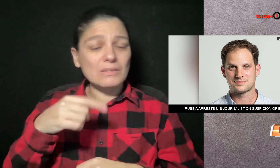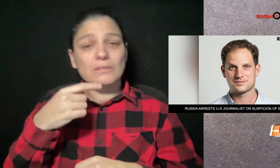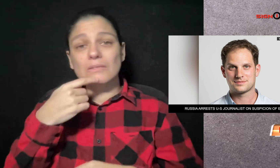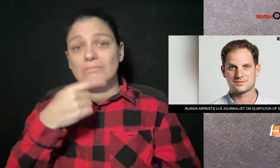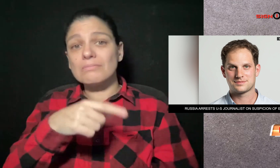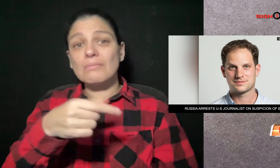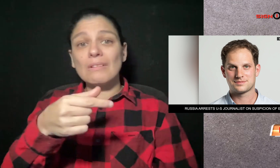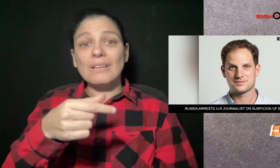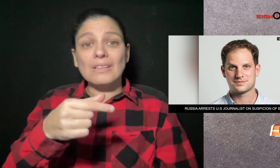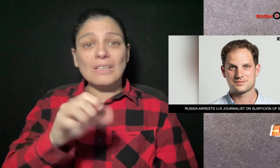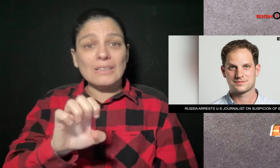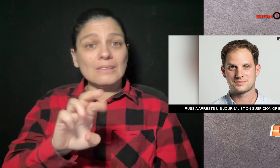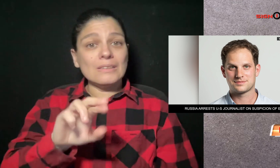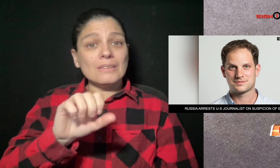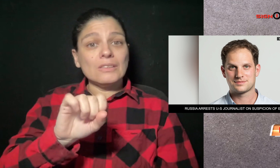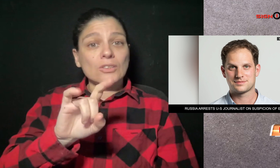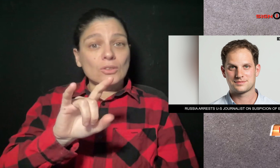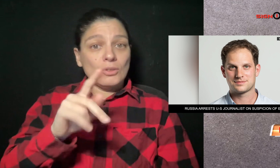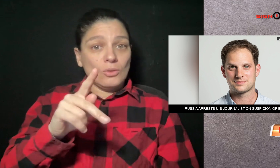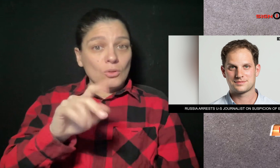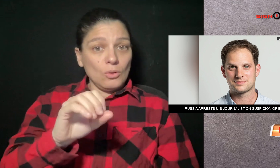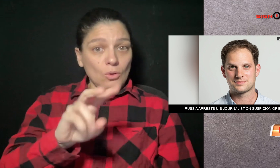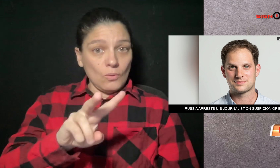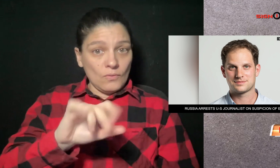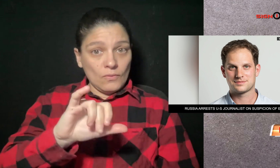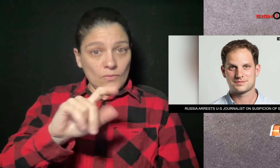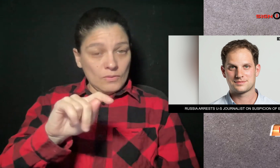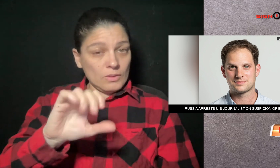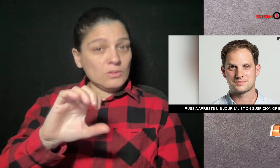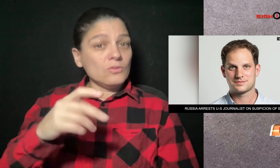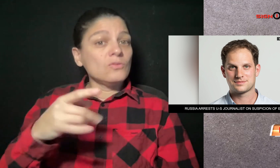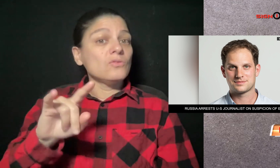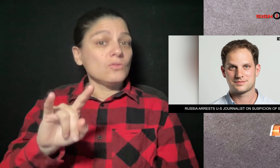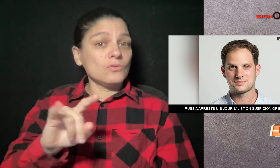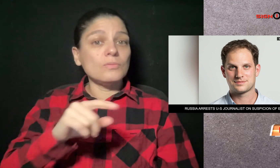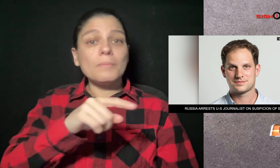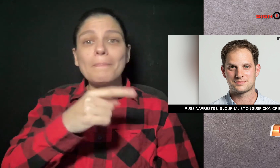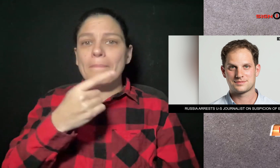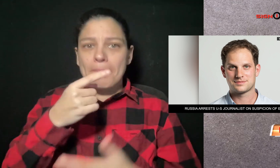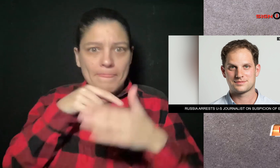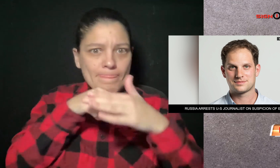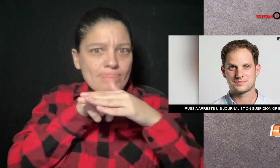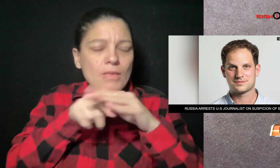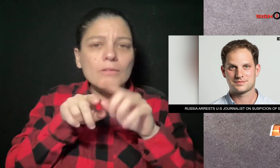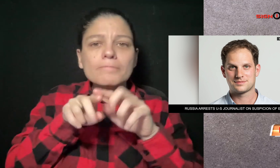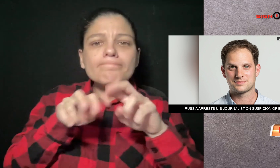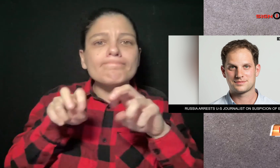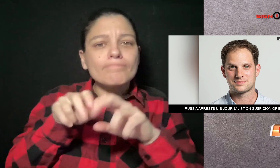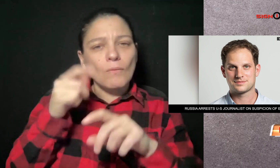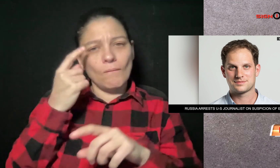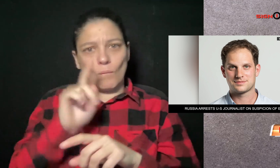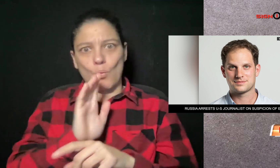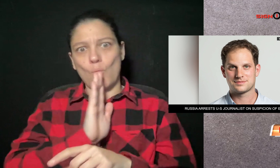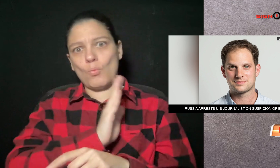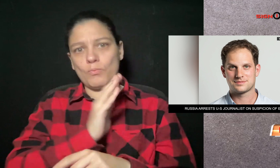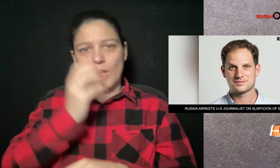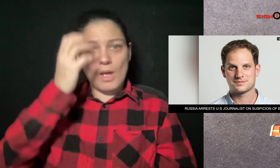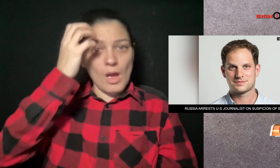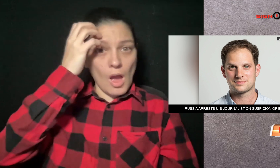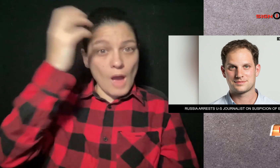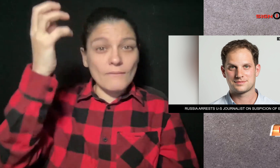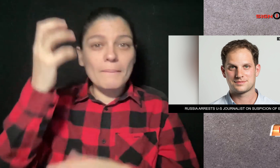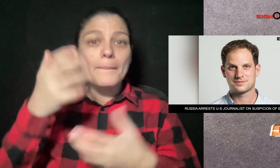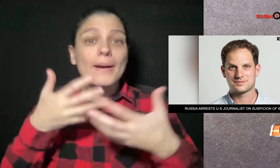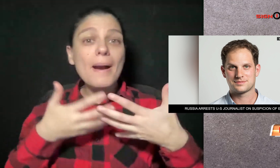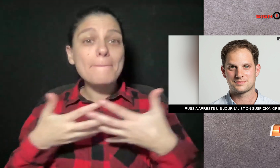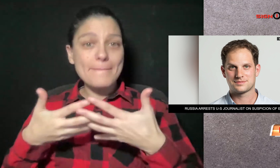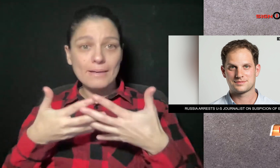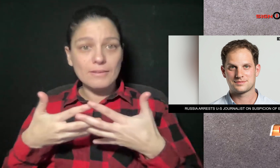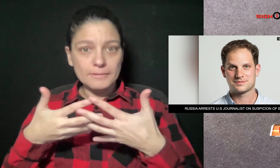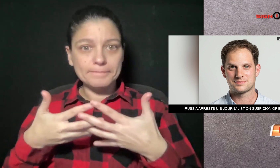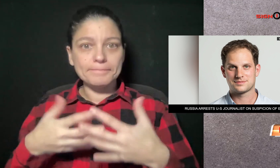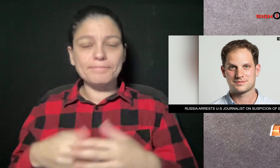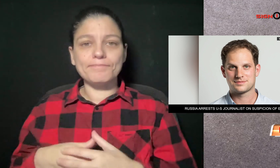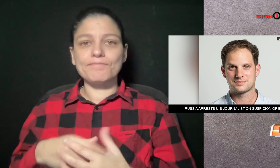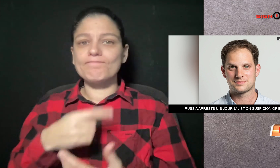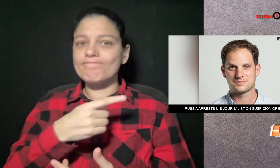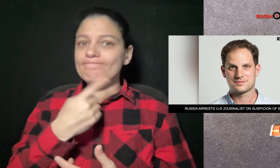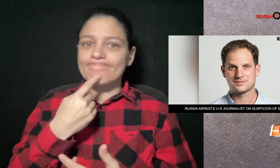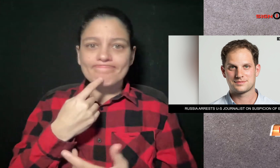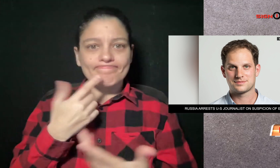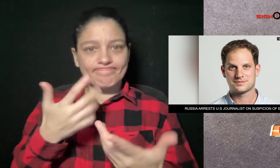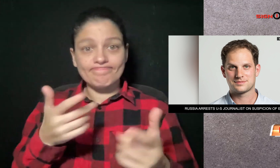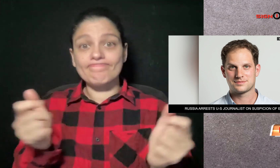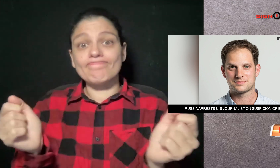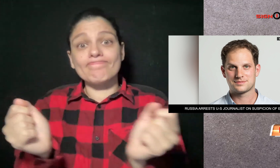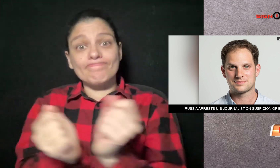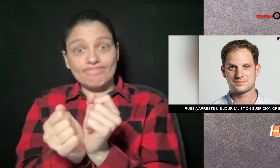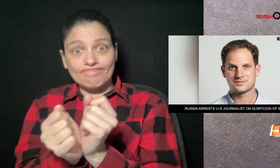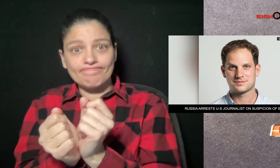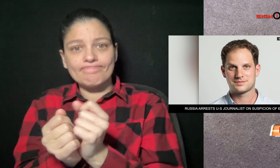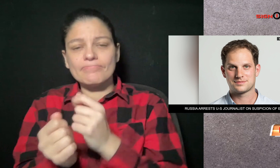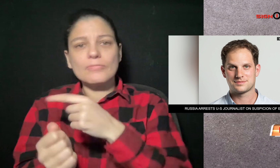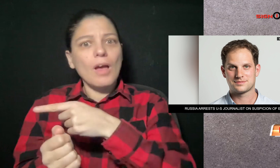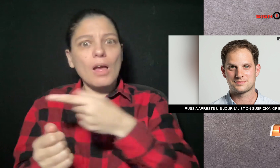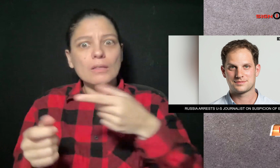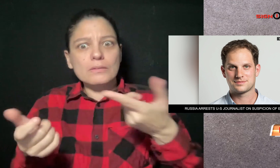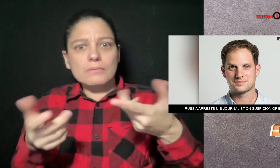Russia's federal security service says Gershkovich was spying for the American government